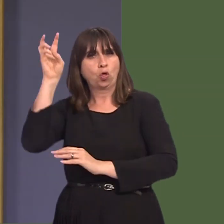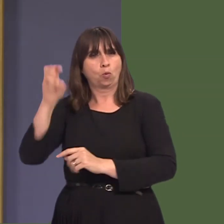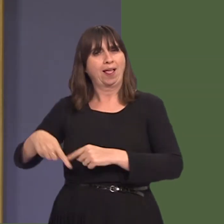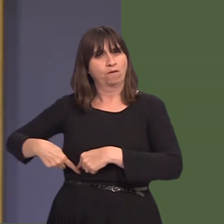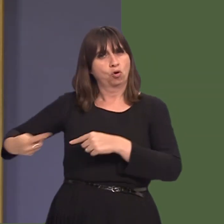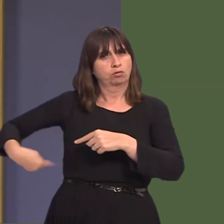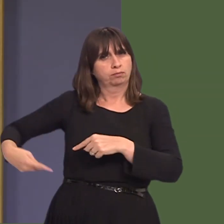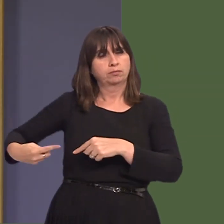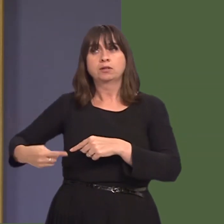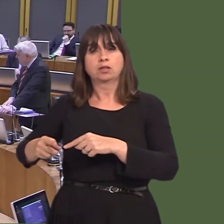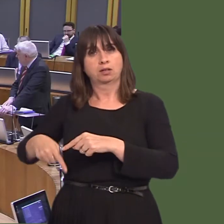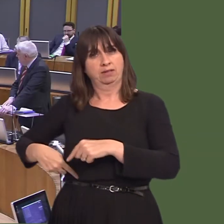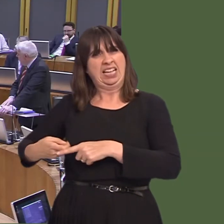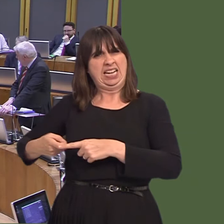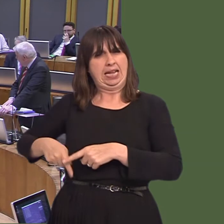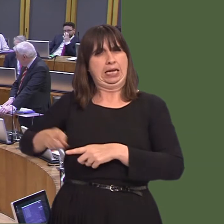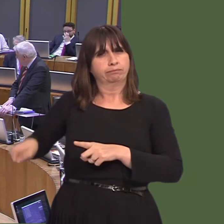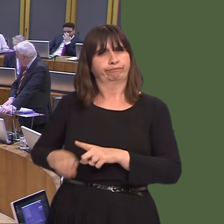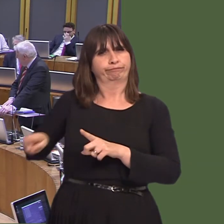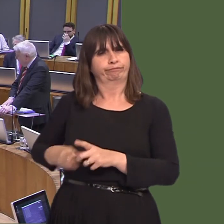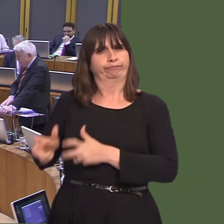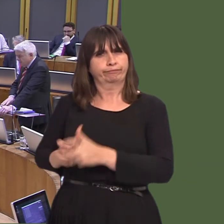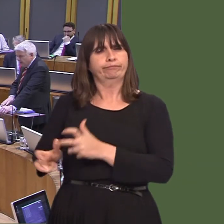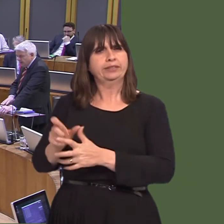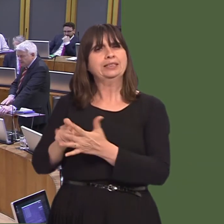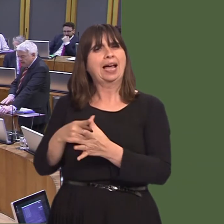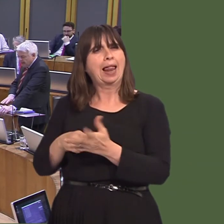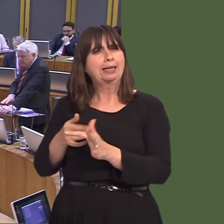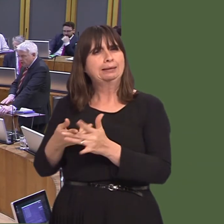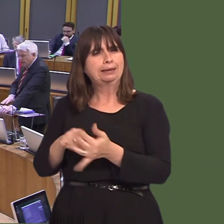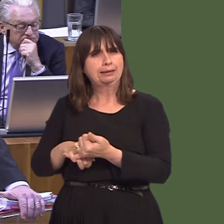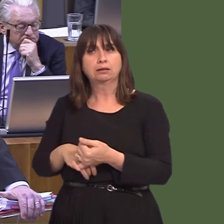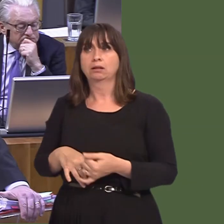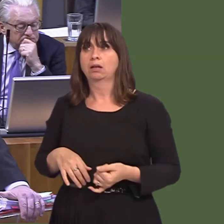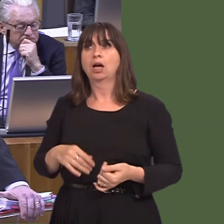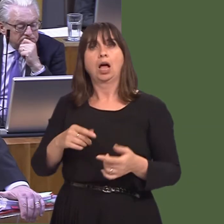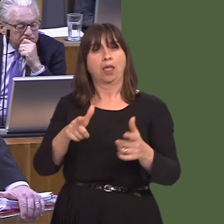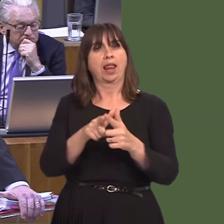However, he has read directly from a letter, and I feel that I need to look at that letter